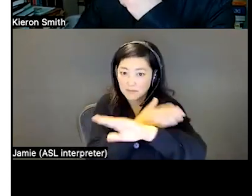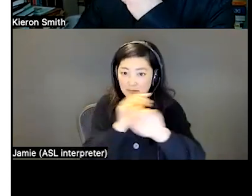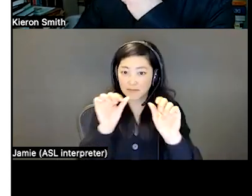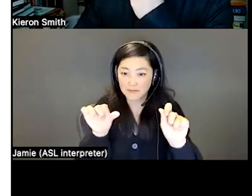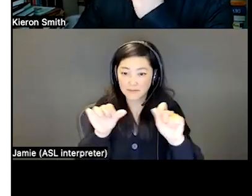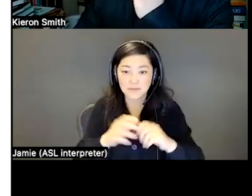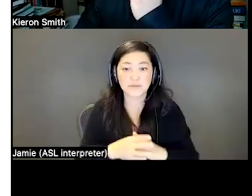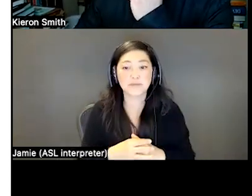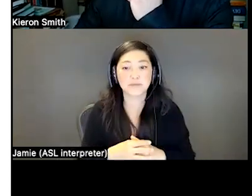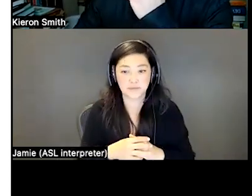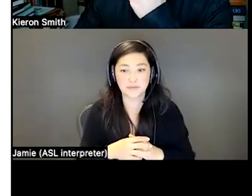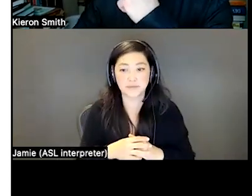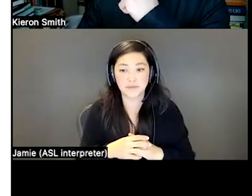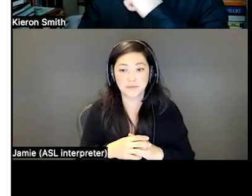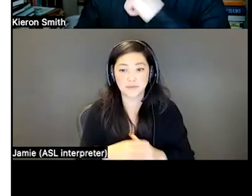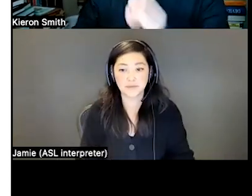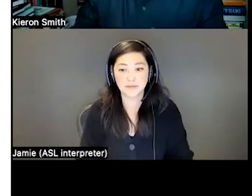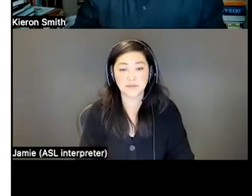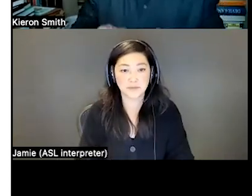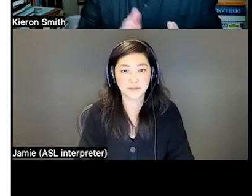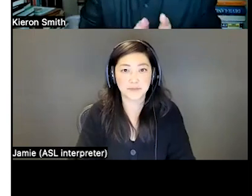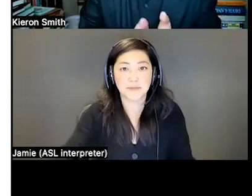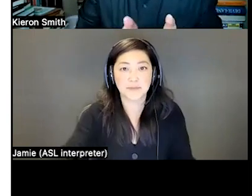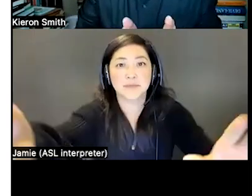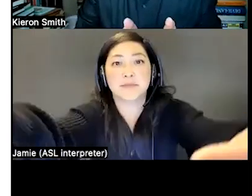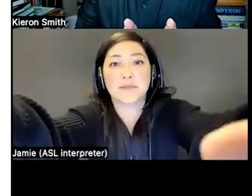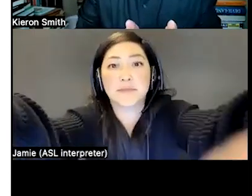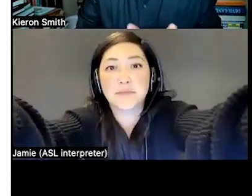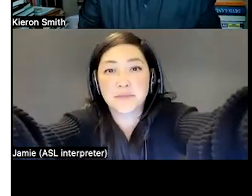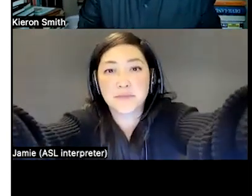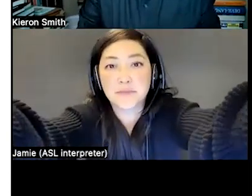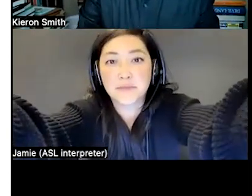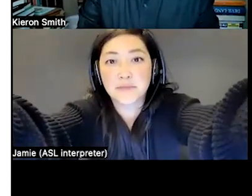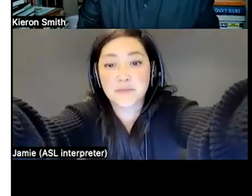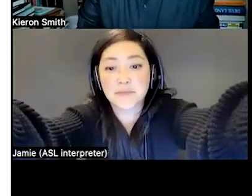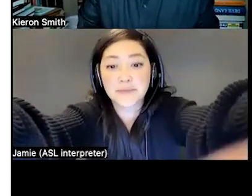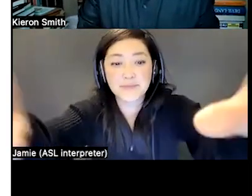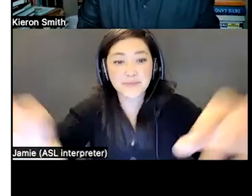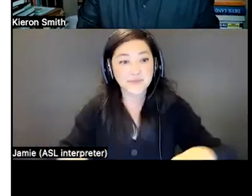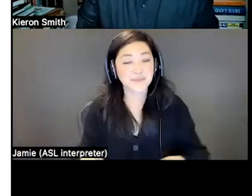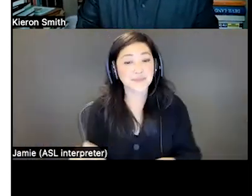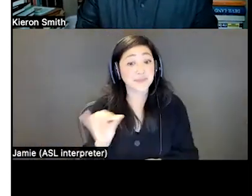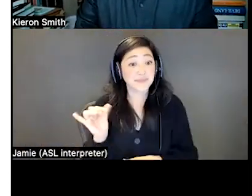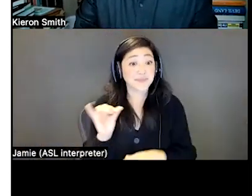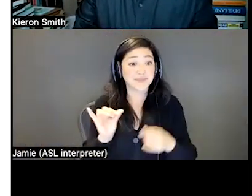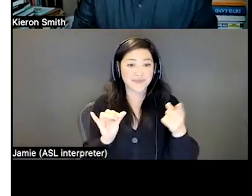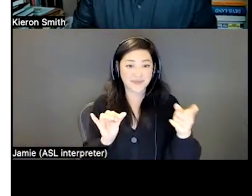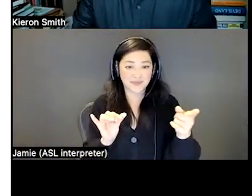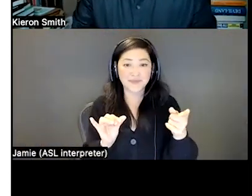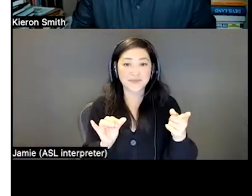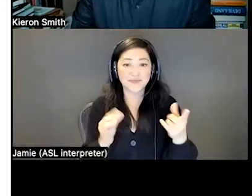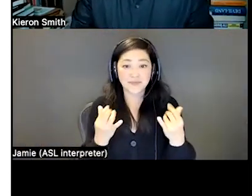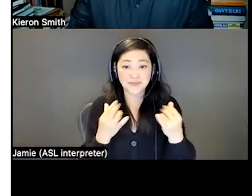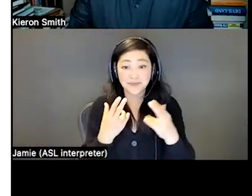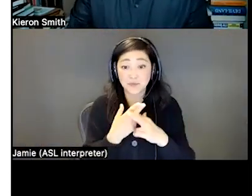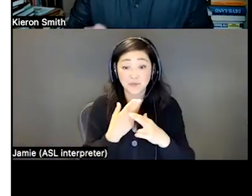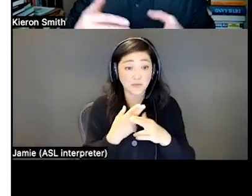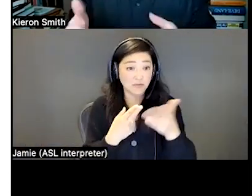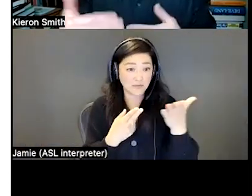We end up like most retailers utilising, at this point, the primary classification from